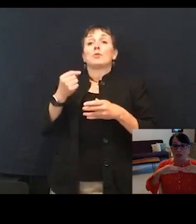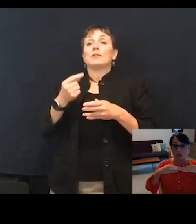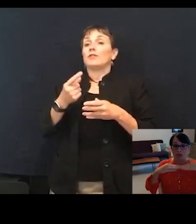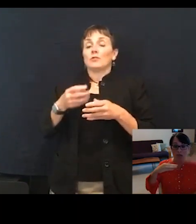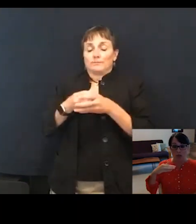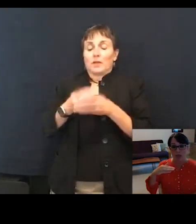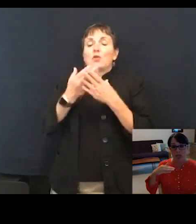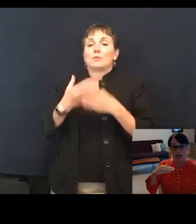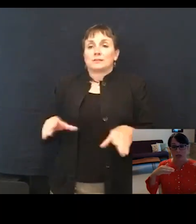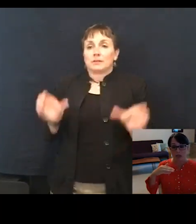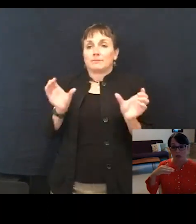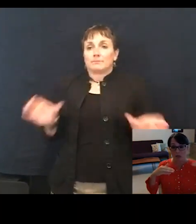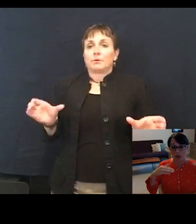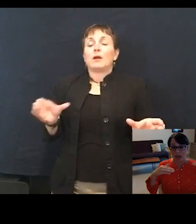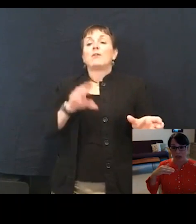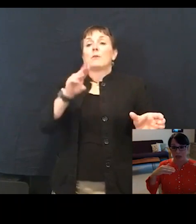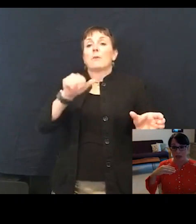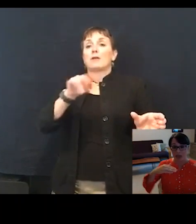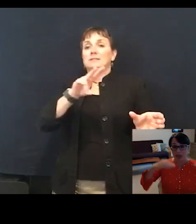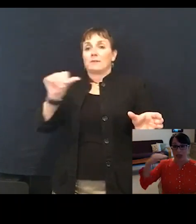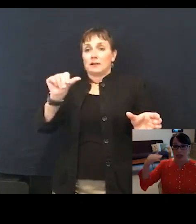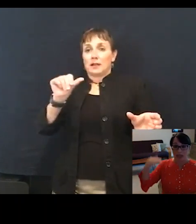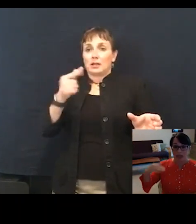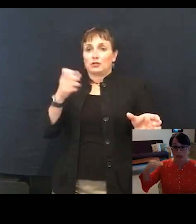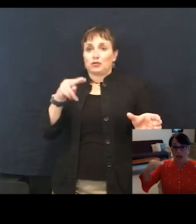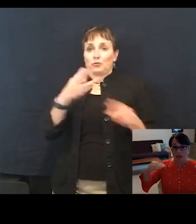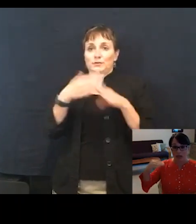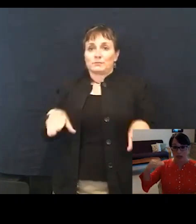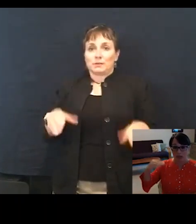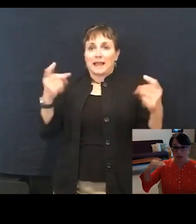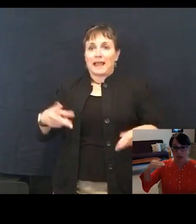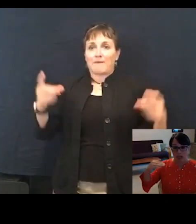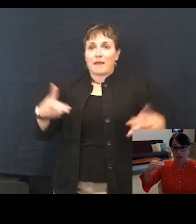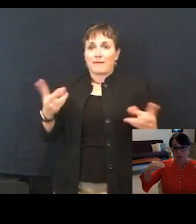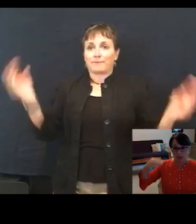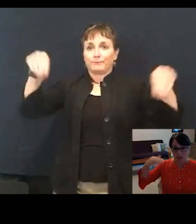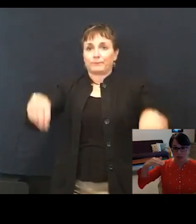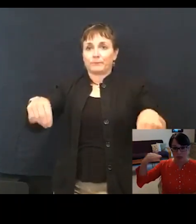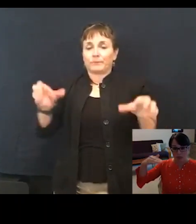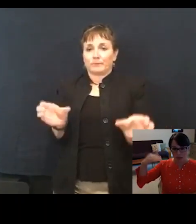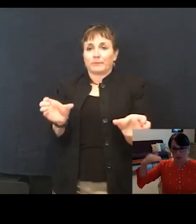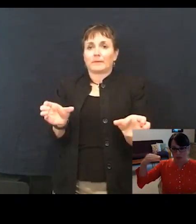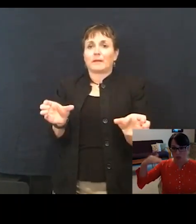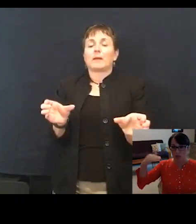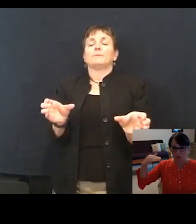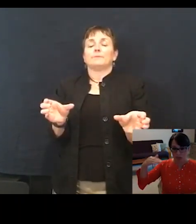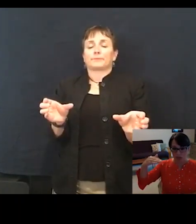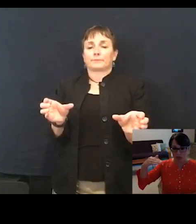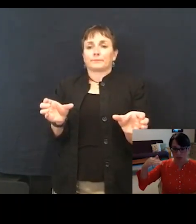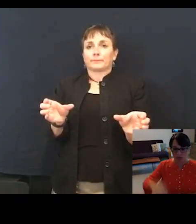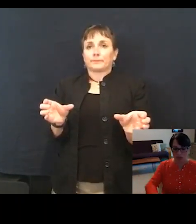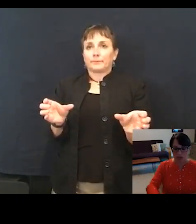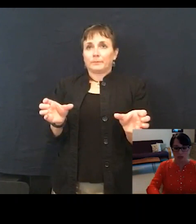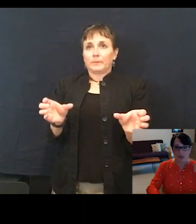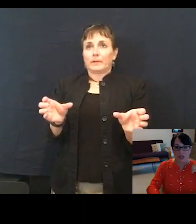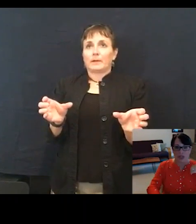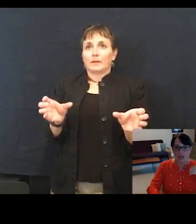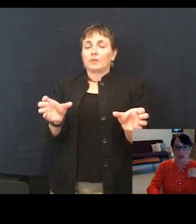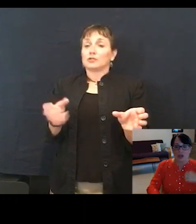We've put one half into one capsid, and another half into another capsid, so two different vectors altogether.